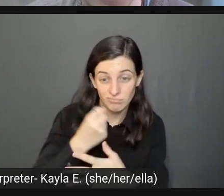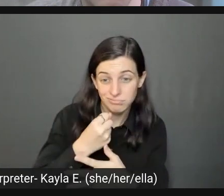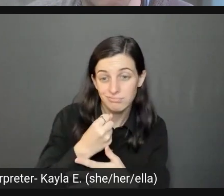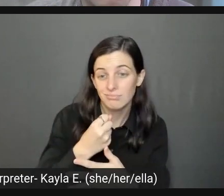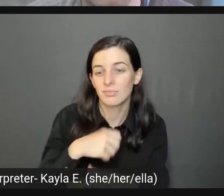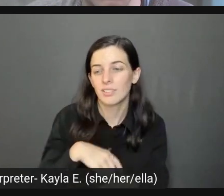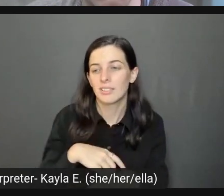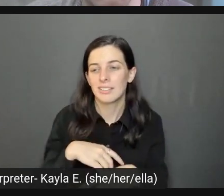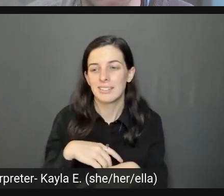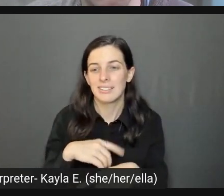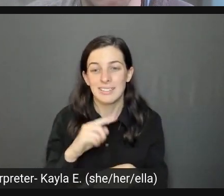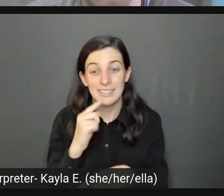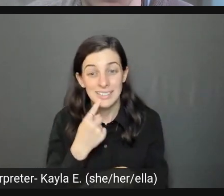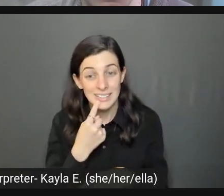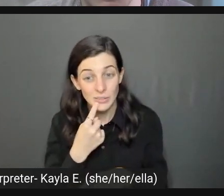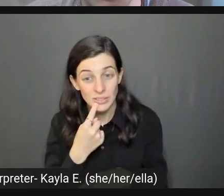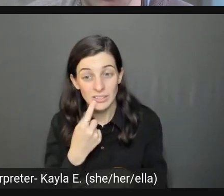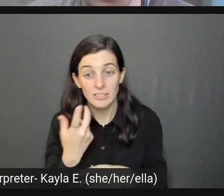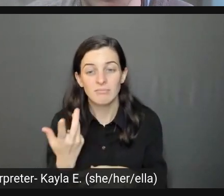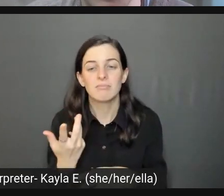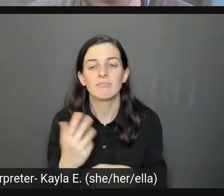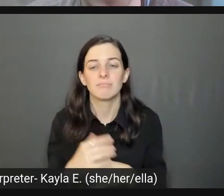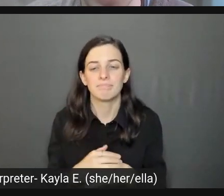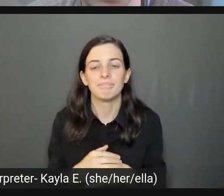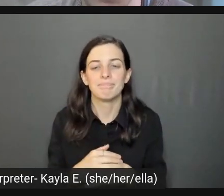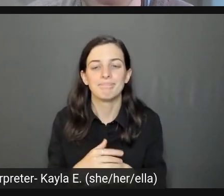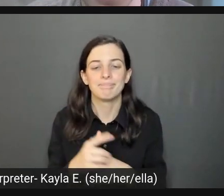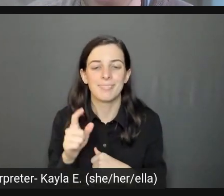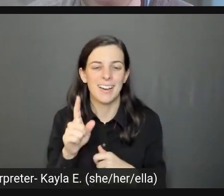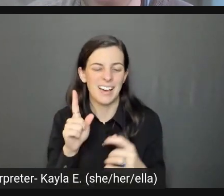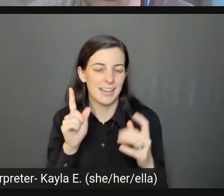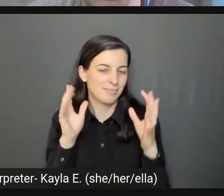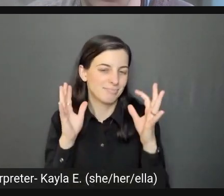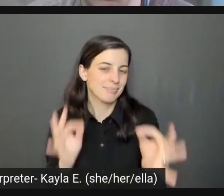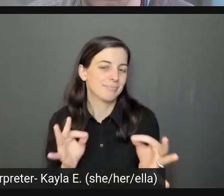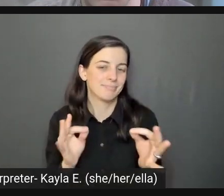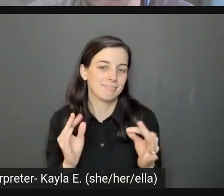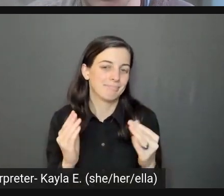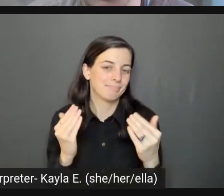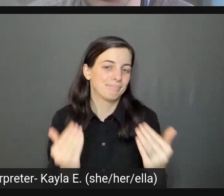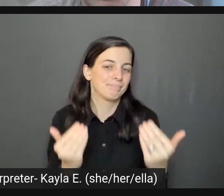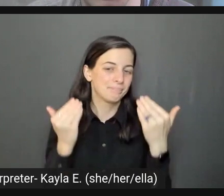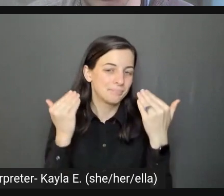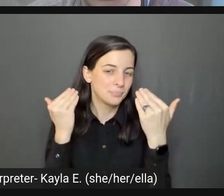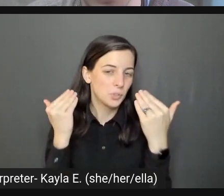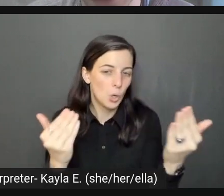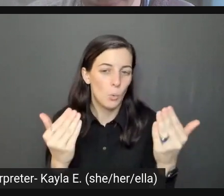I choose either to go on and ask for assistance or choose to give up.